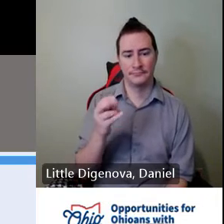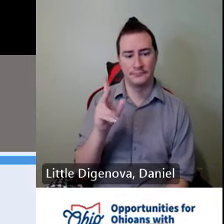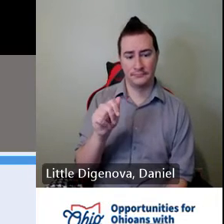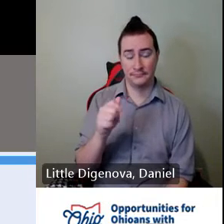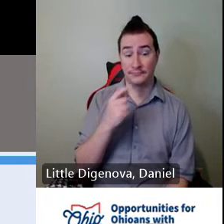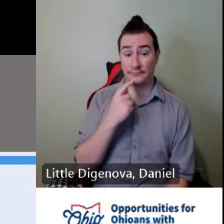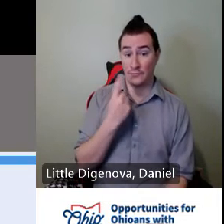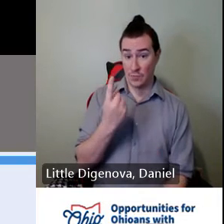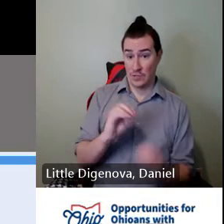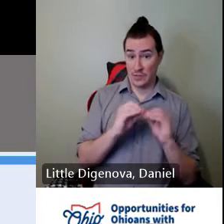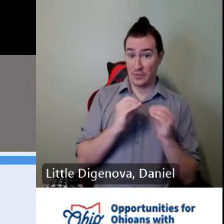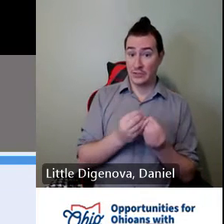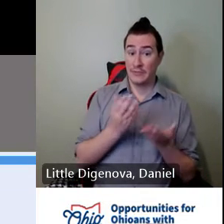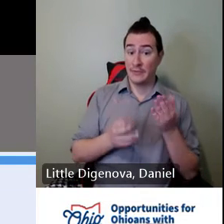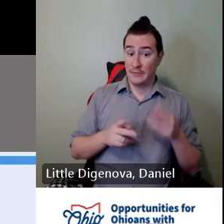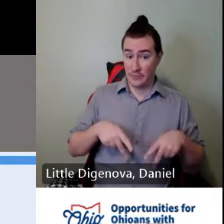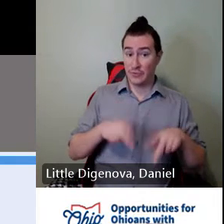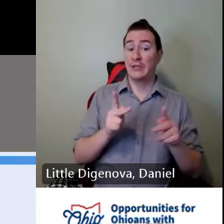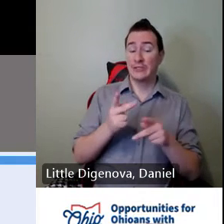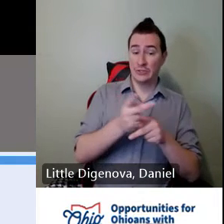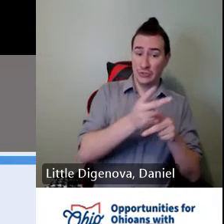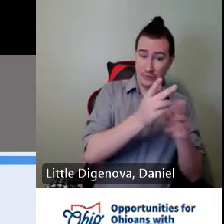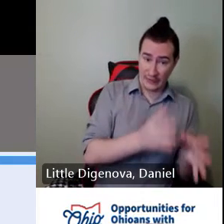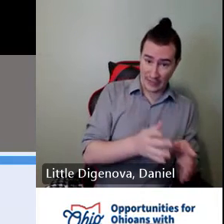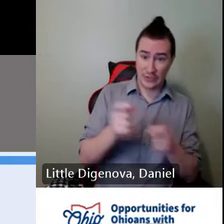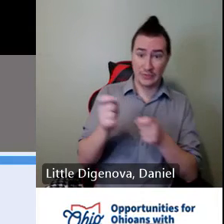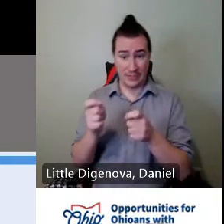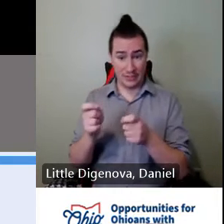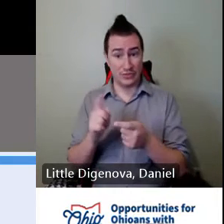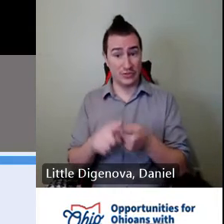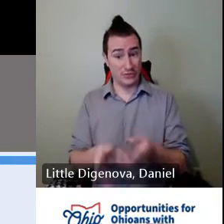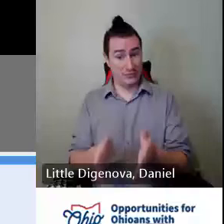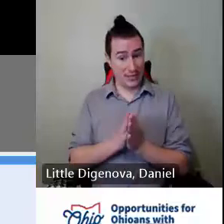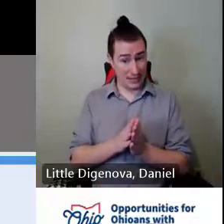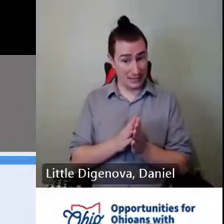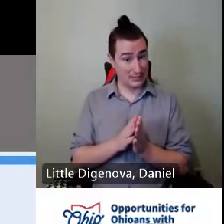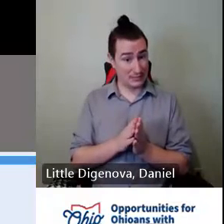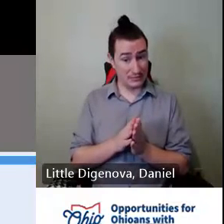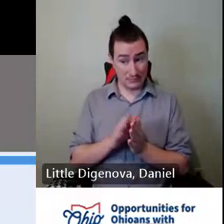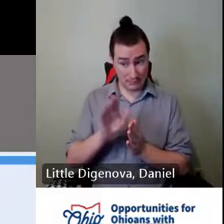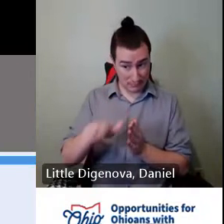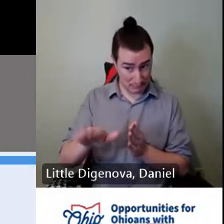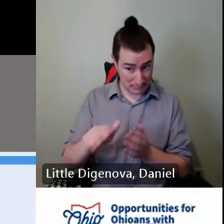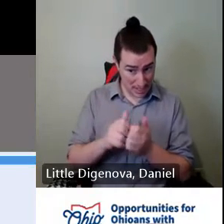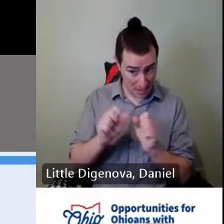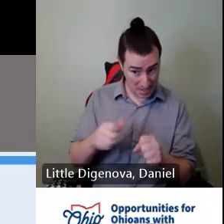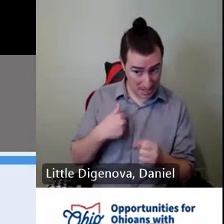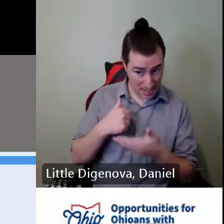managers to ask the employee how they can help or in what way the disability is contributing to the low performance.